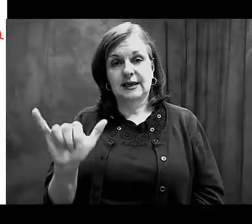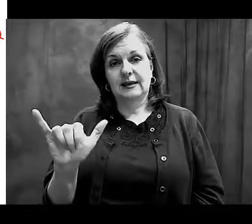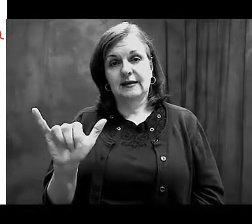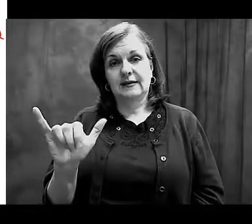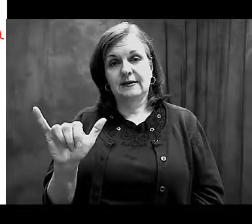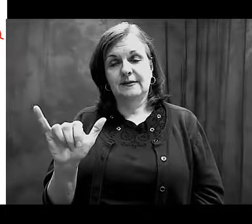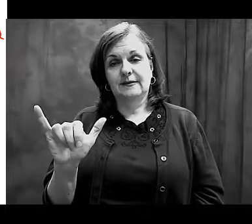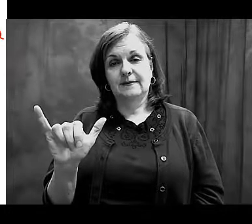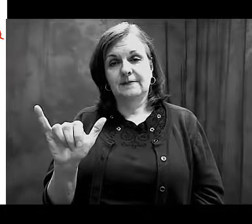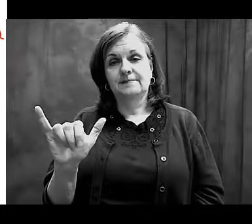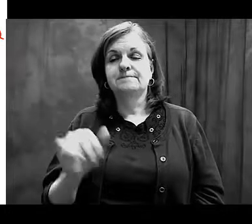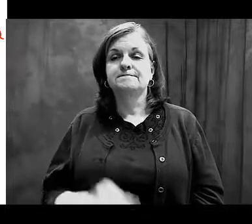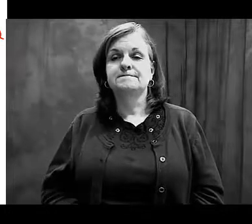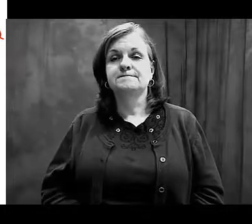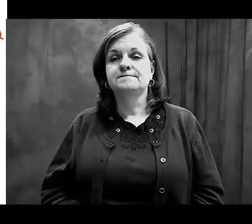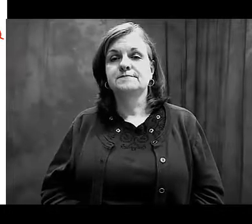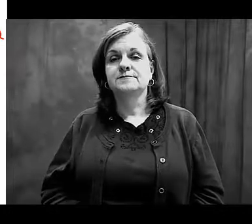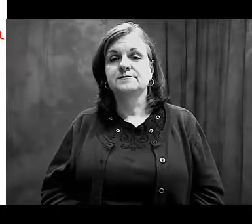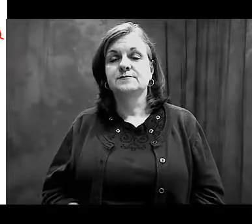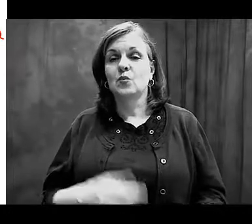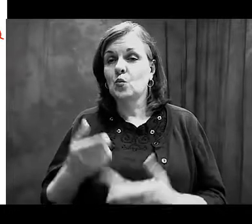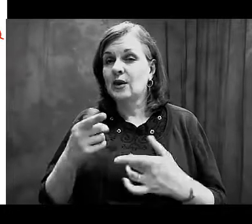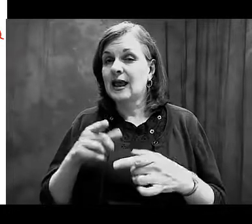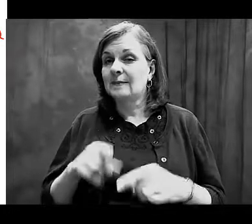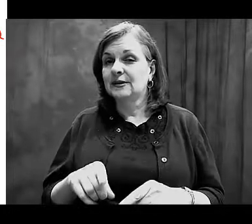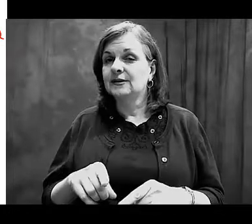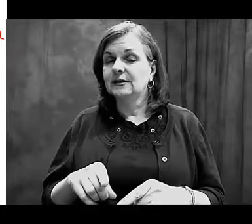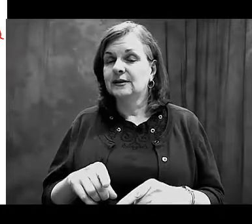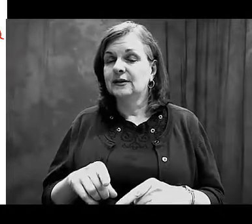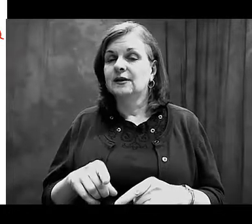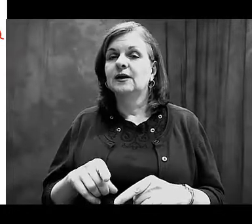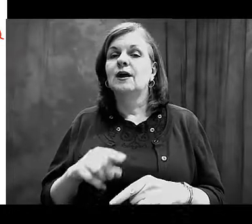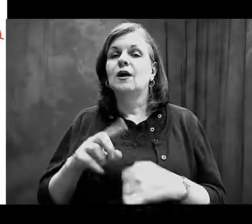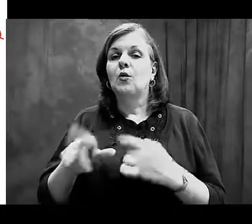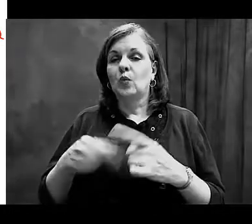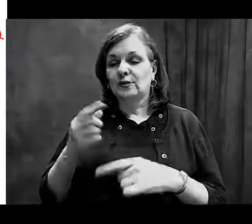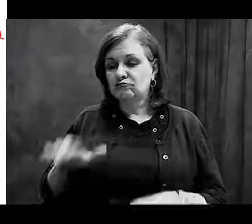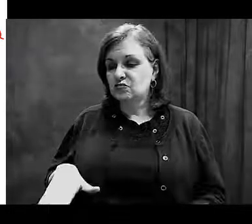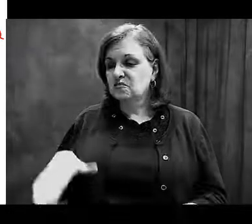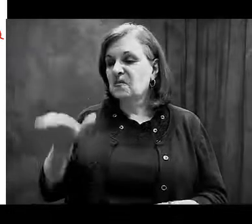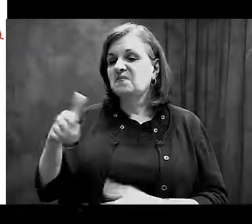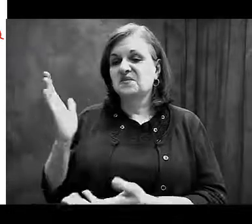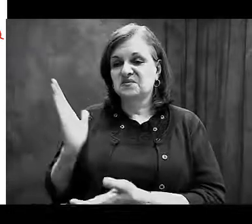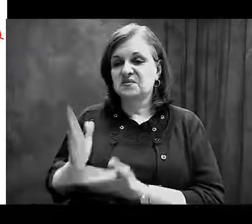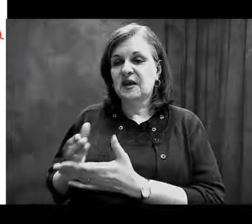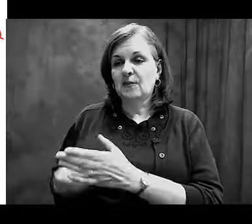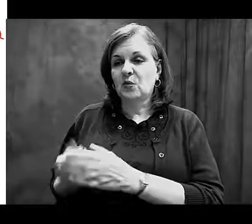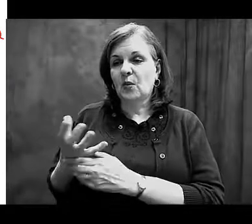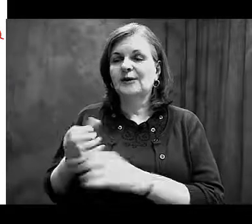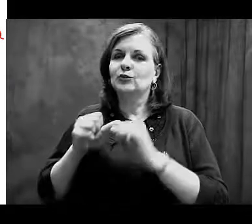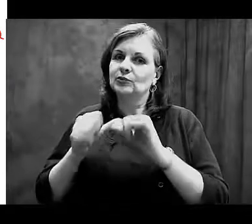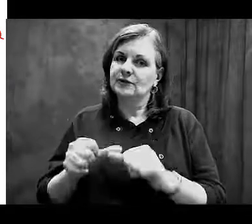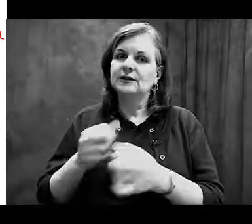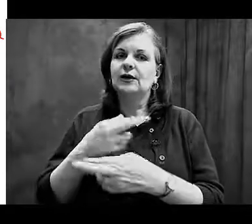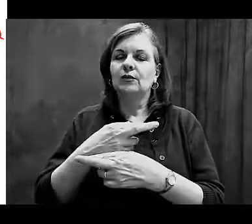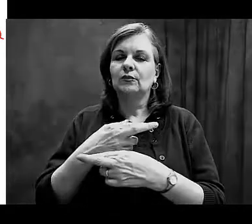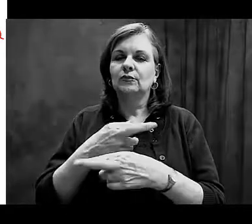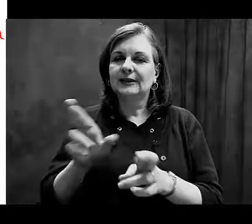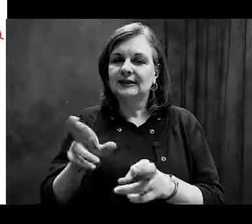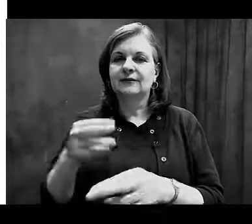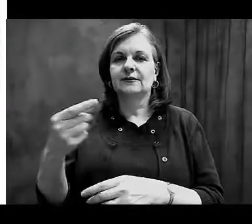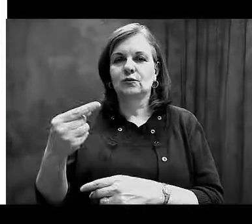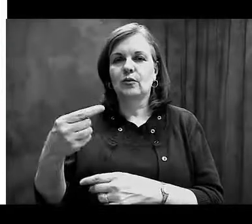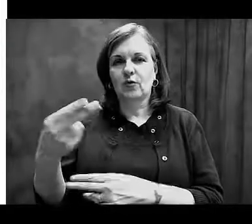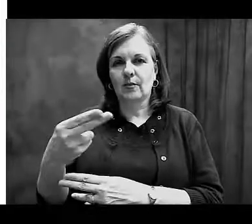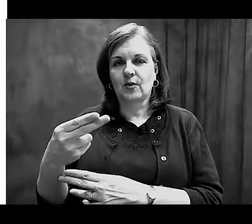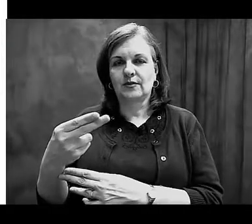that we look at when we actually get high rates of growth hormone after you have stopped growing